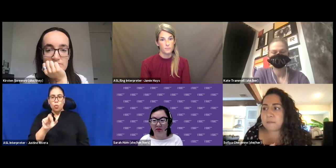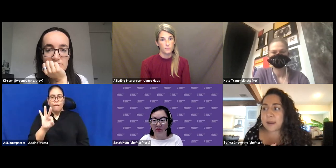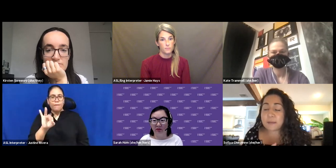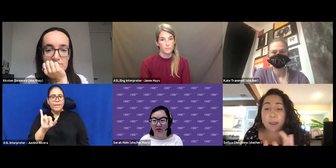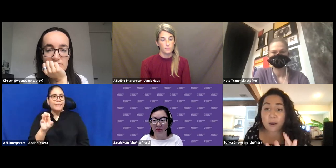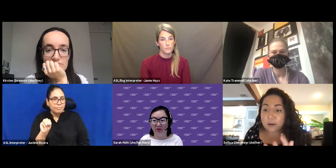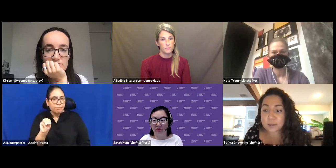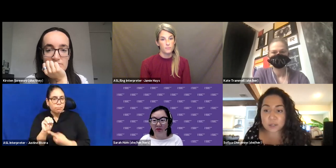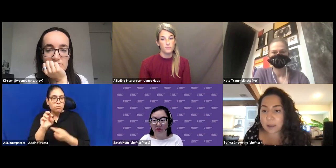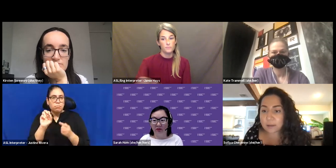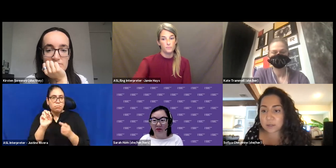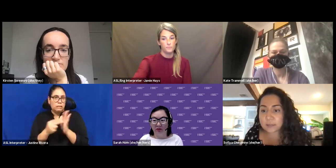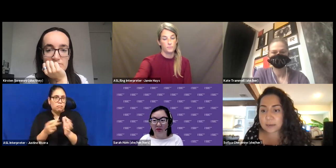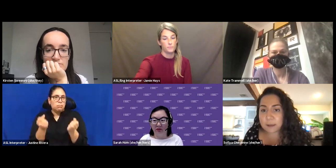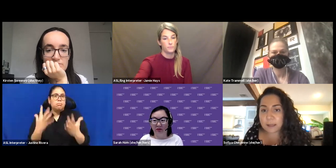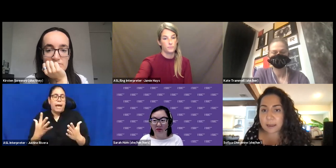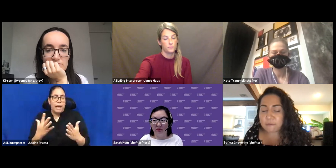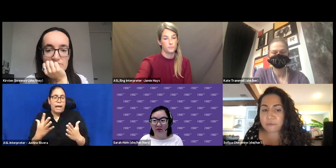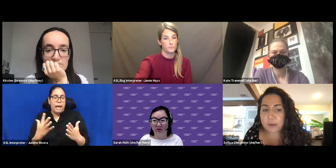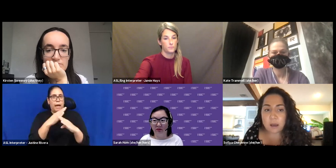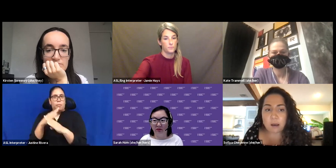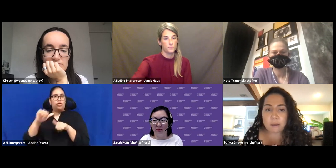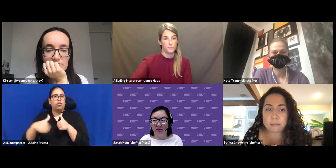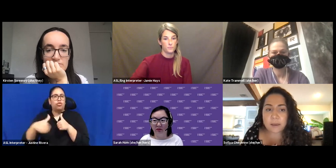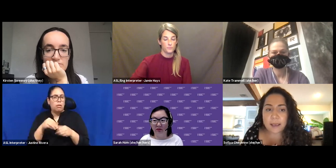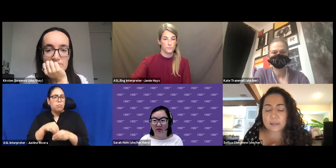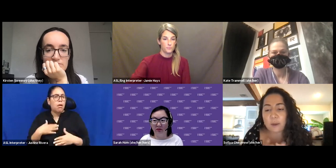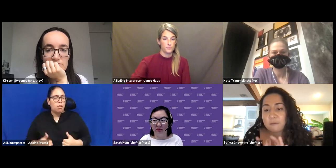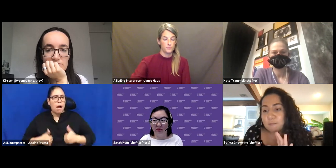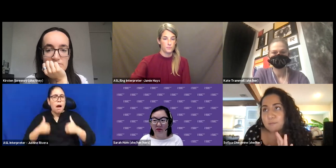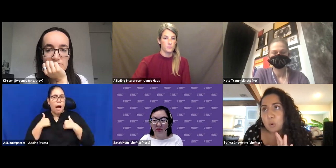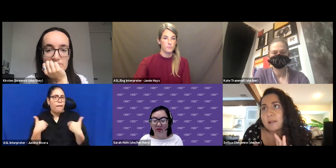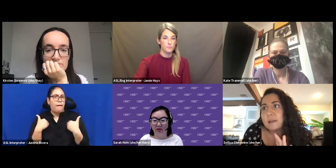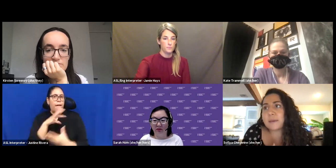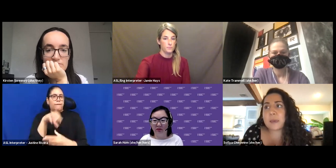many barriers and challenges in my life, and so I quickly became